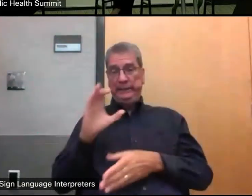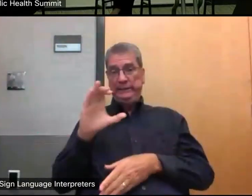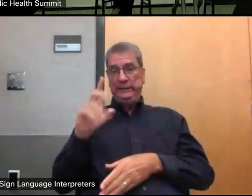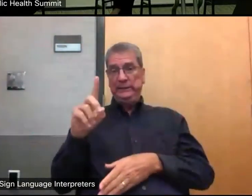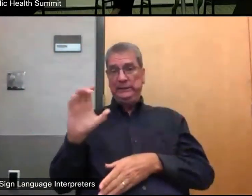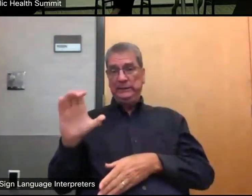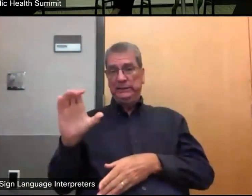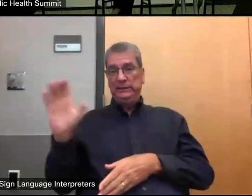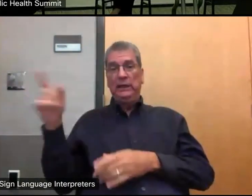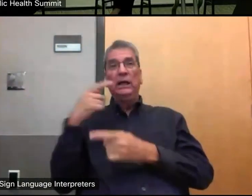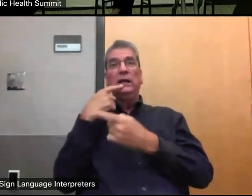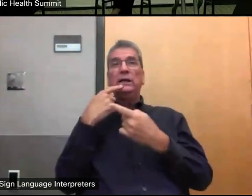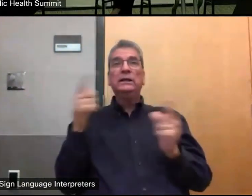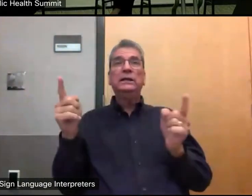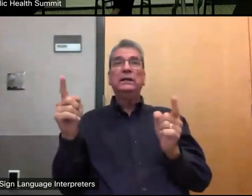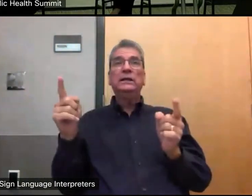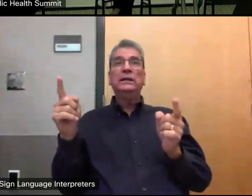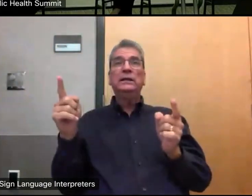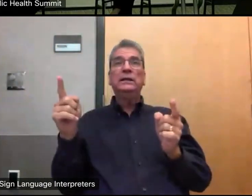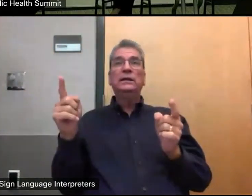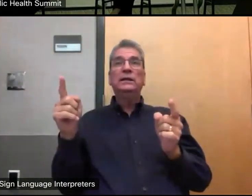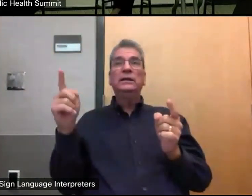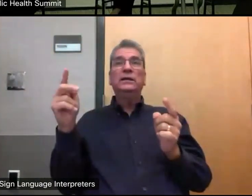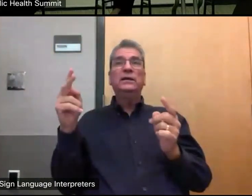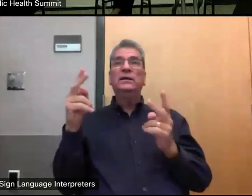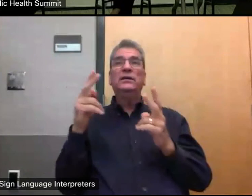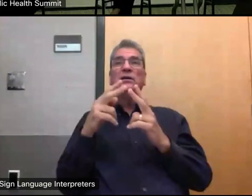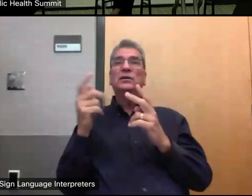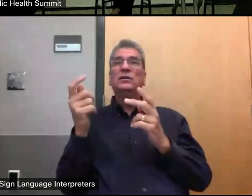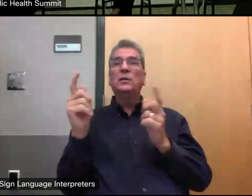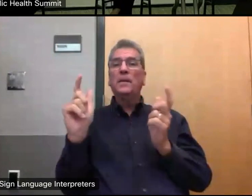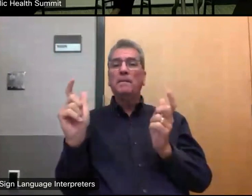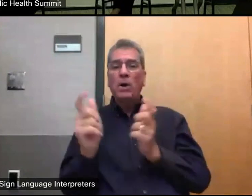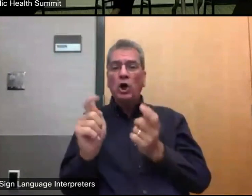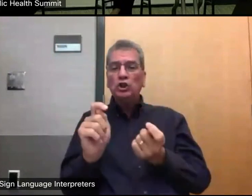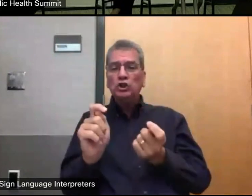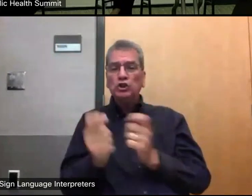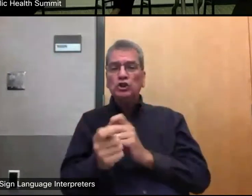not like, it's not 860 like, every time there was a very small tweak in the, like recommendations